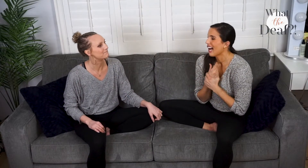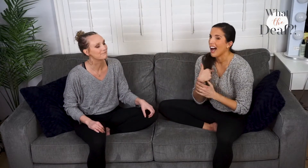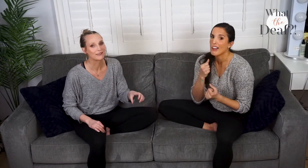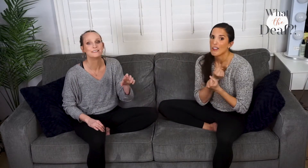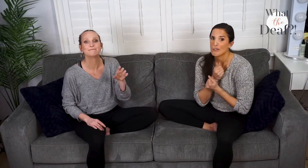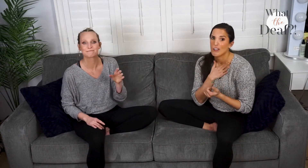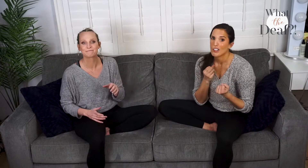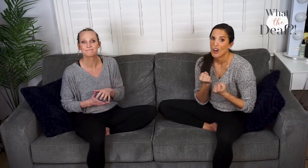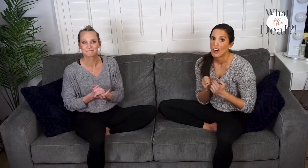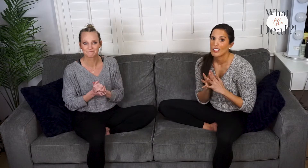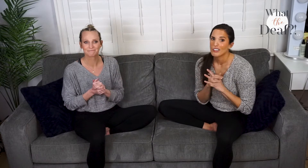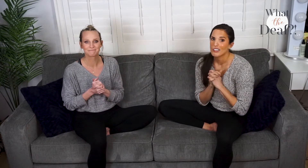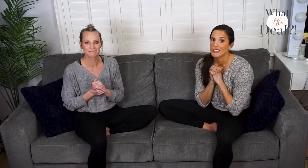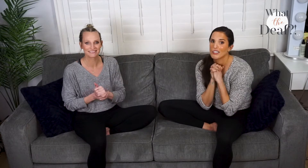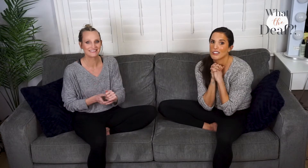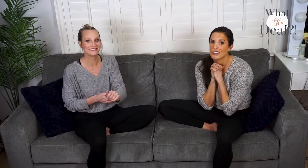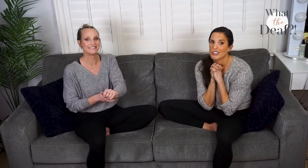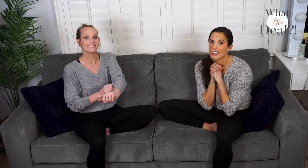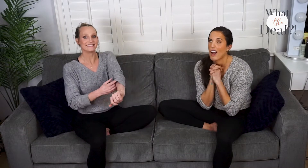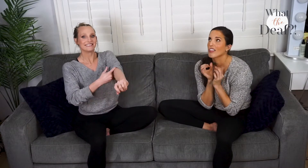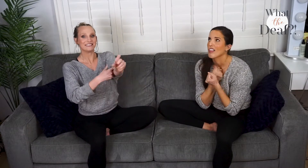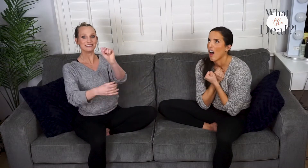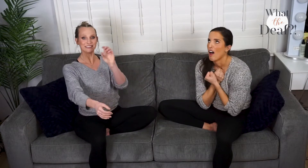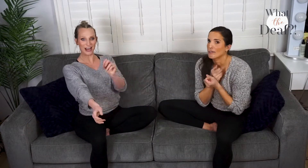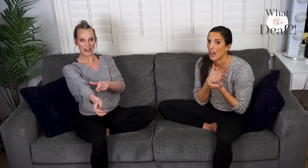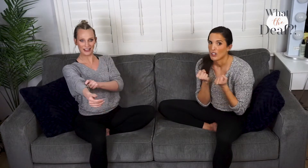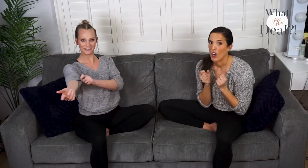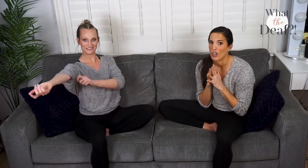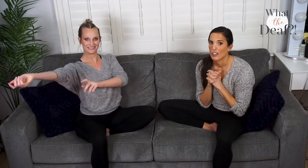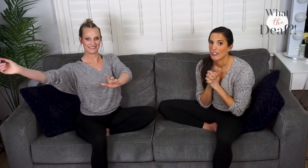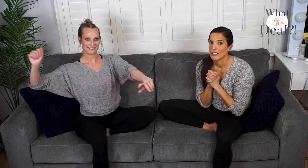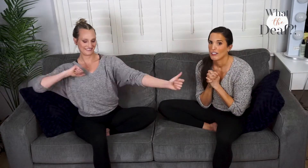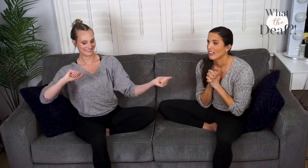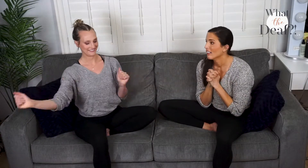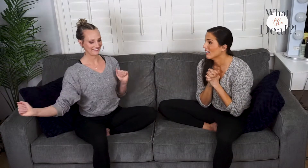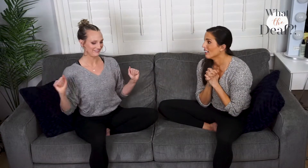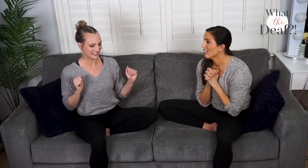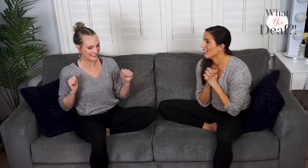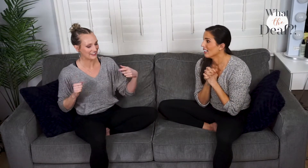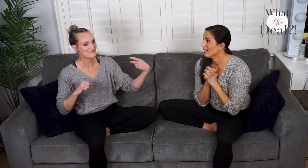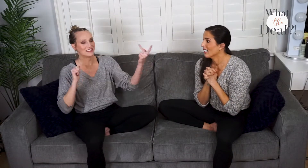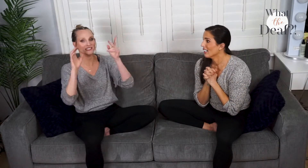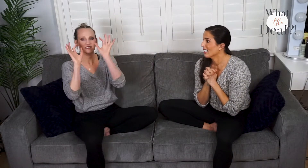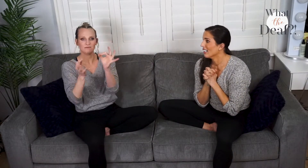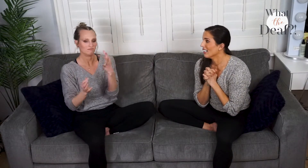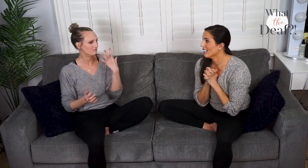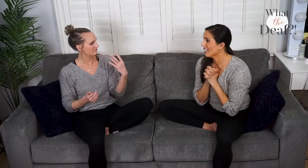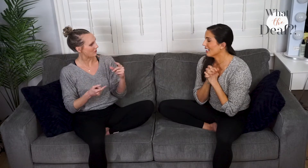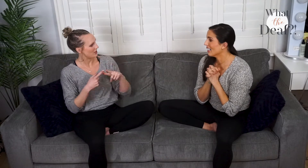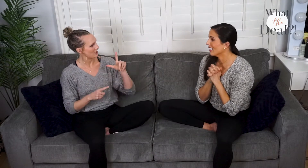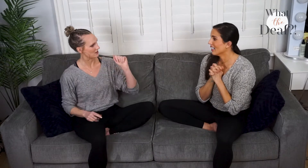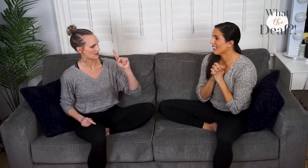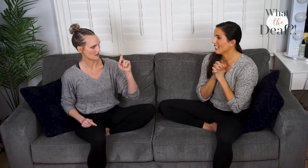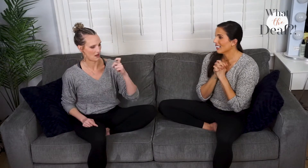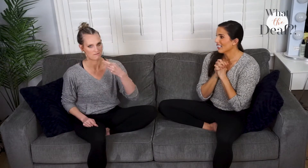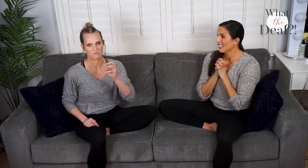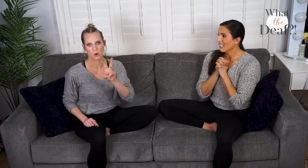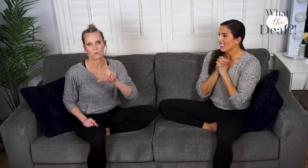Okay, I just have to say, I love my car. I love my car. So we decided to go to Lake Powell.